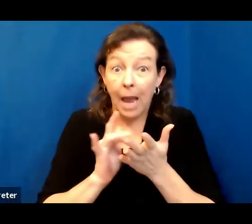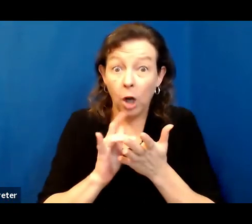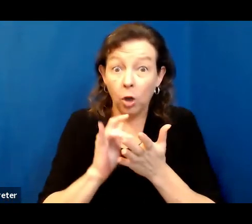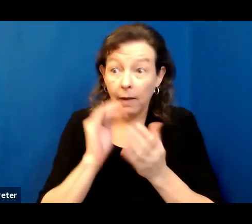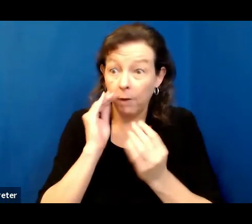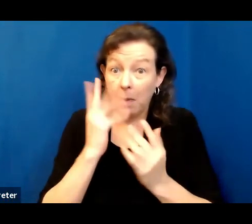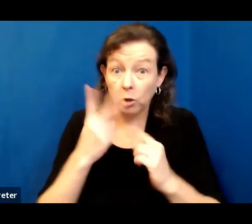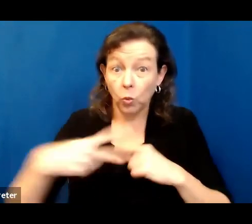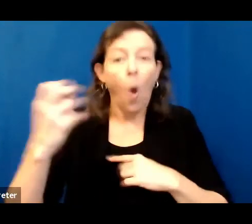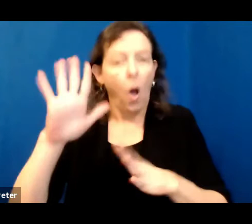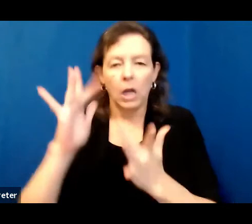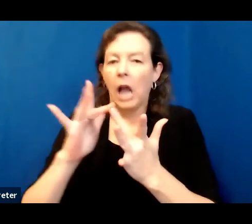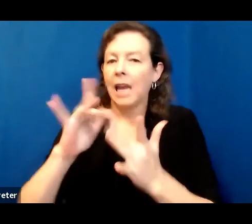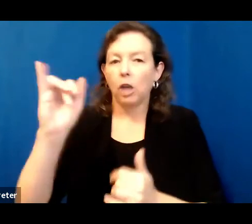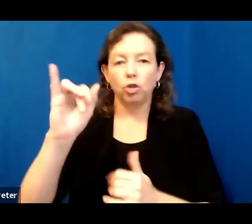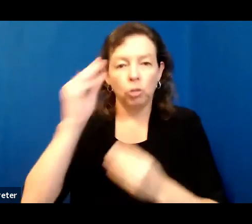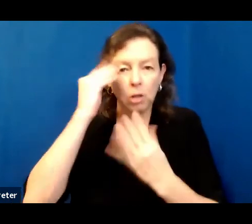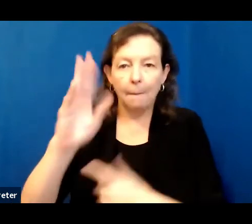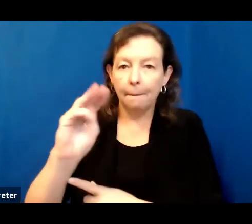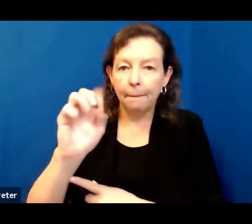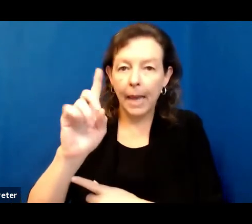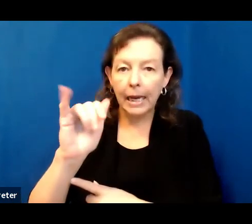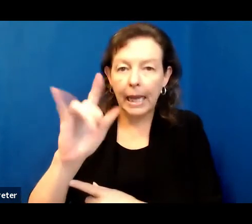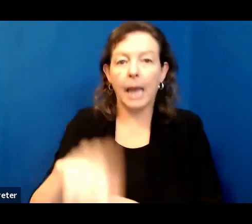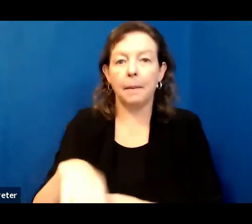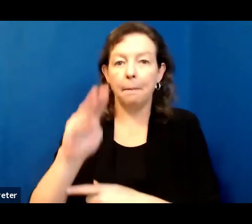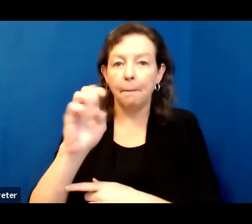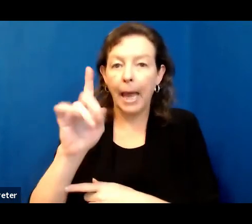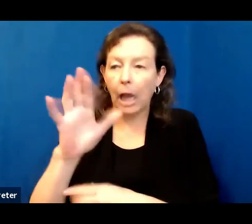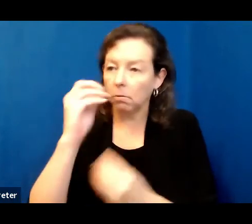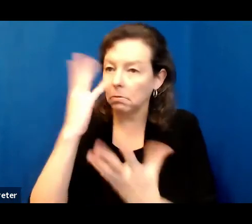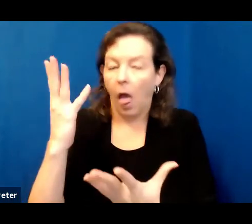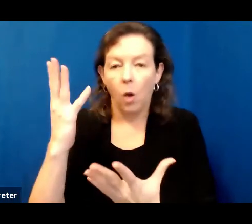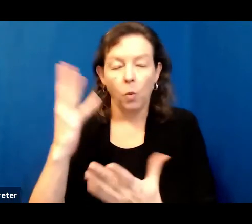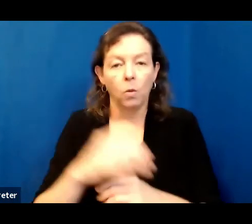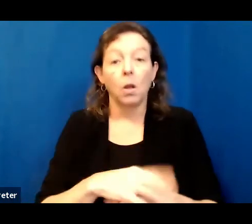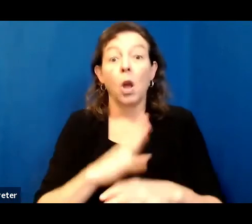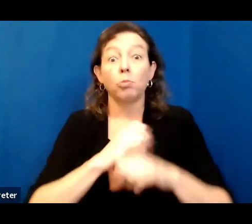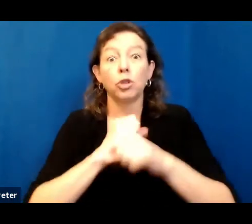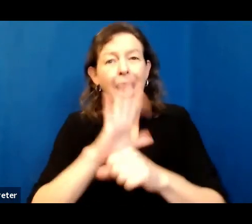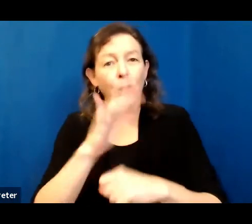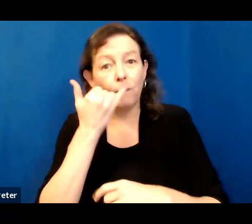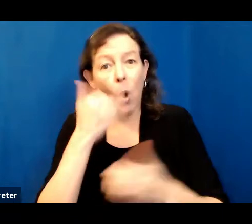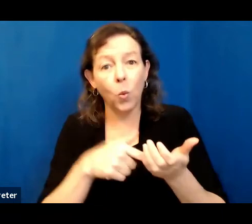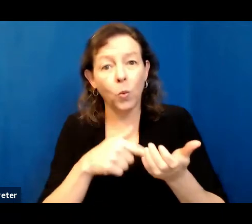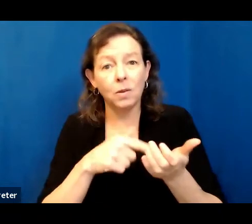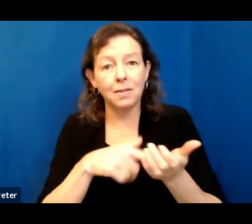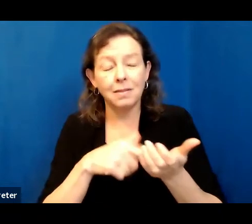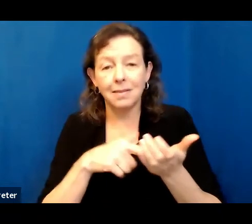Medicare and Medicaid providers right away to let them know. Protect your mobile devices. Always know where it is because we all know,